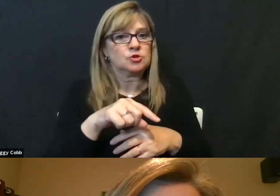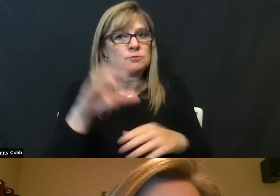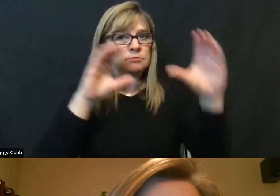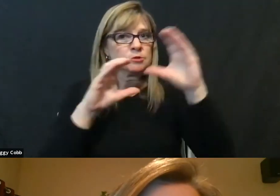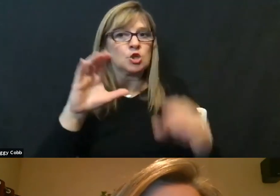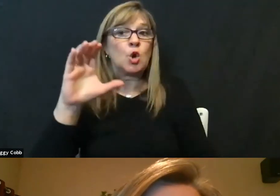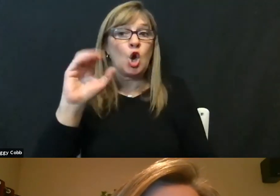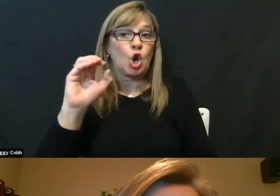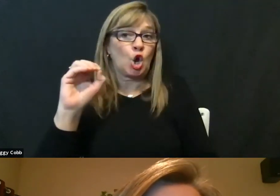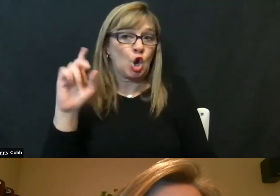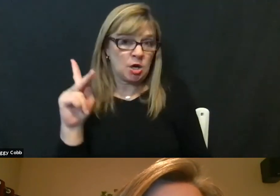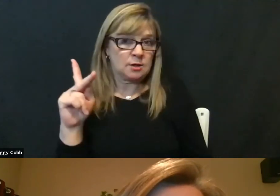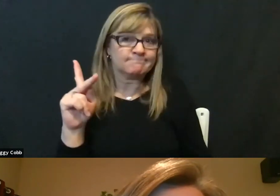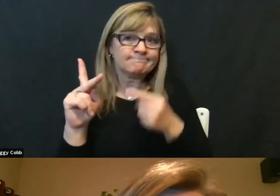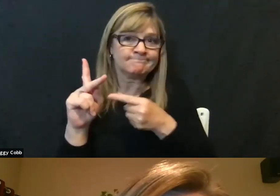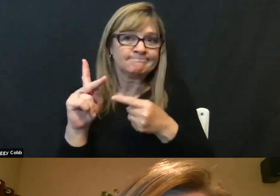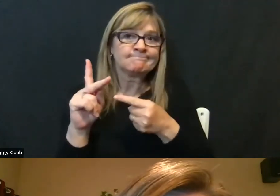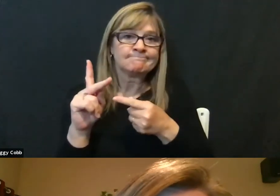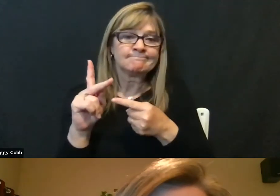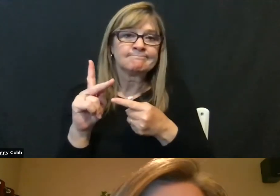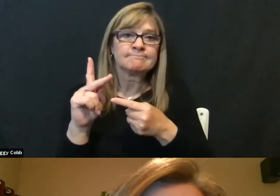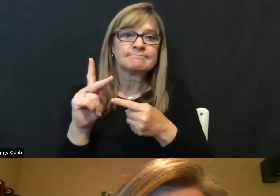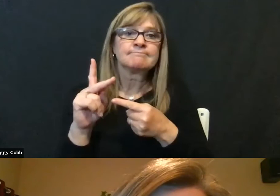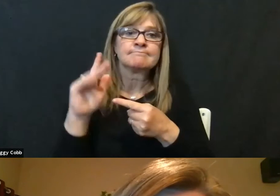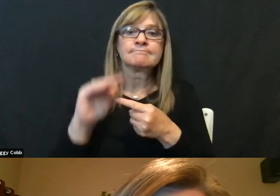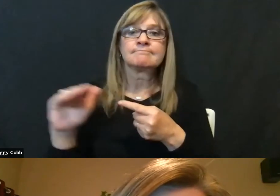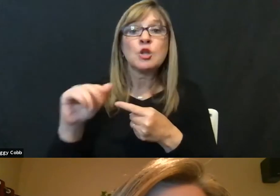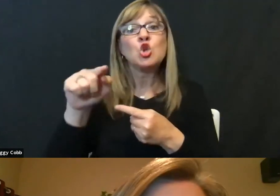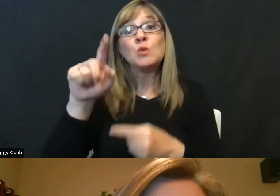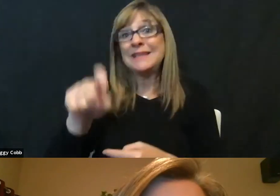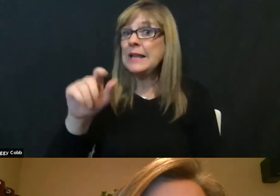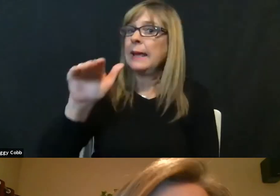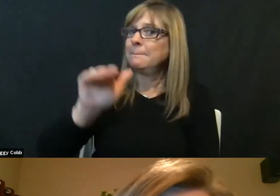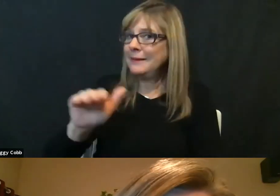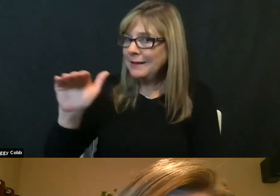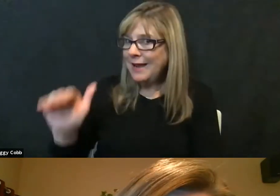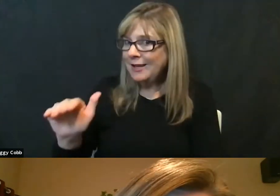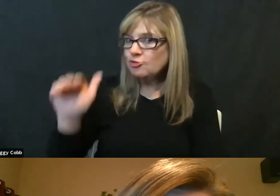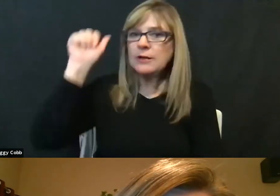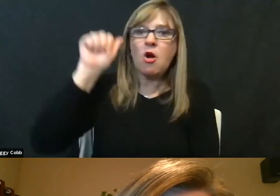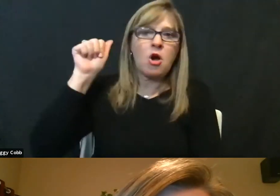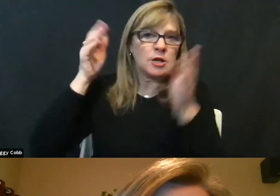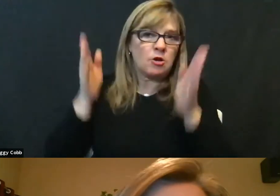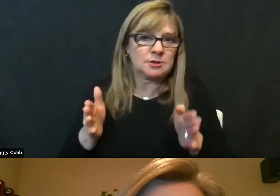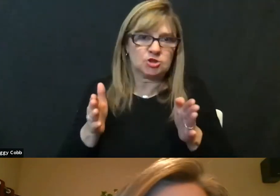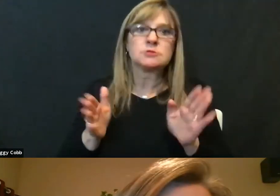because what you most certainly want is a pediatric audiologist. Okay. >> Because not